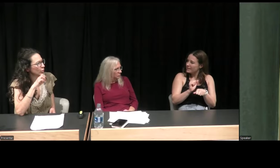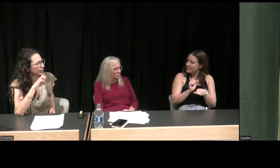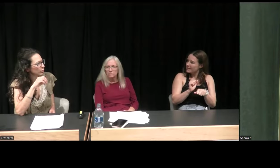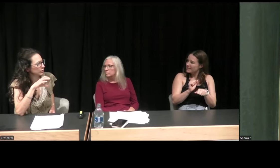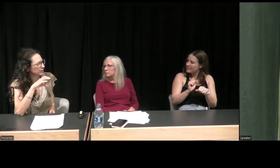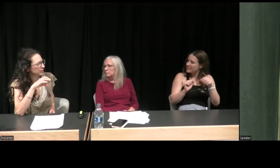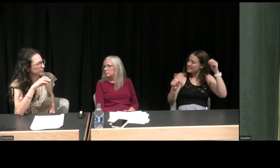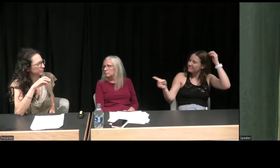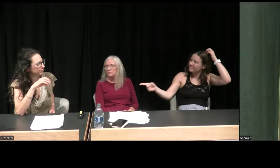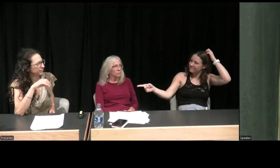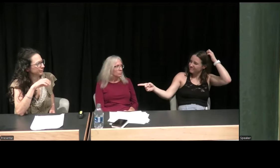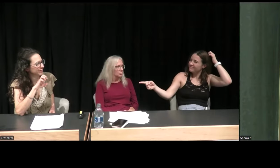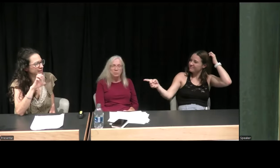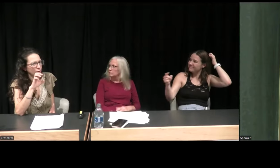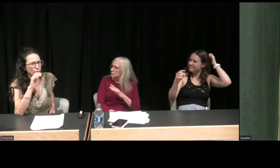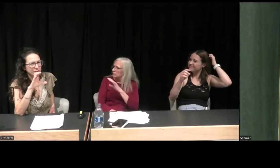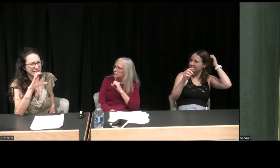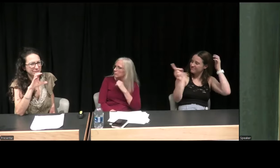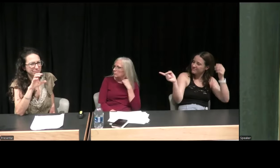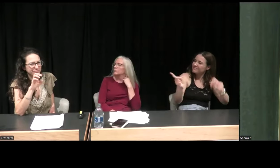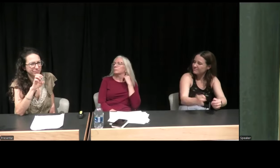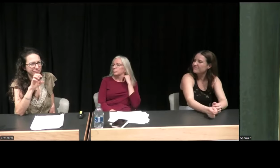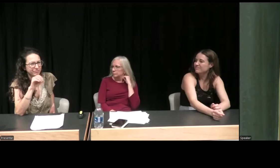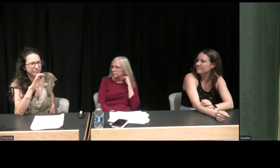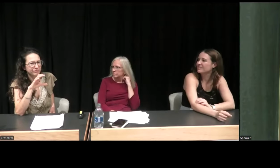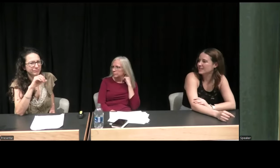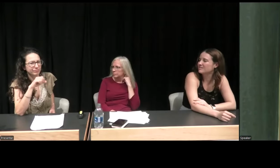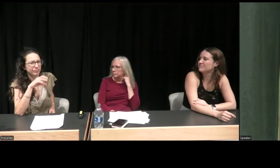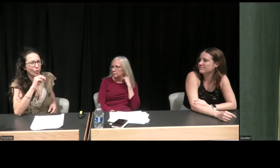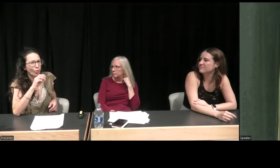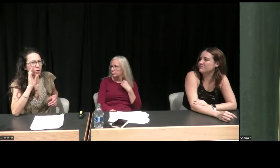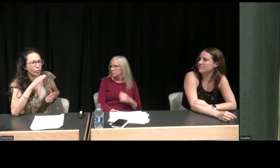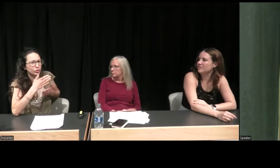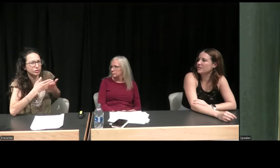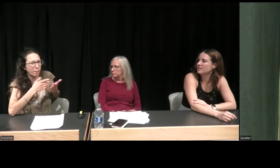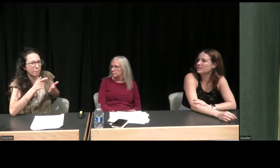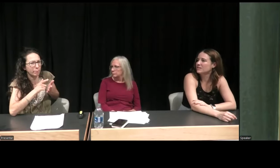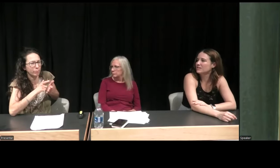can think of I think there is an employment one also the EOC is another one you know I